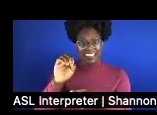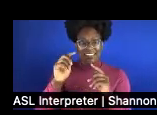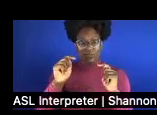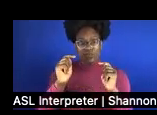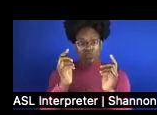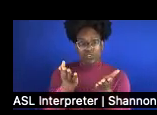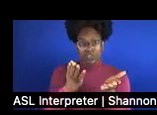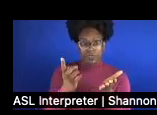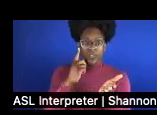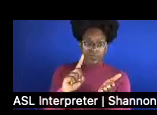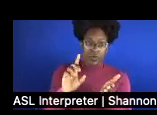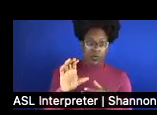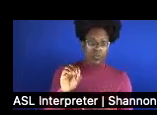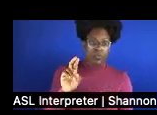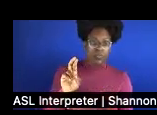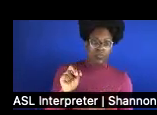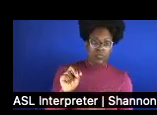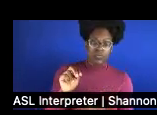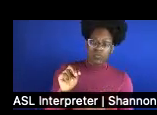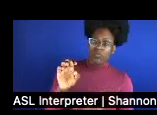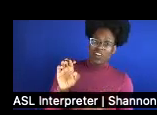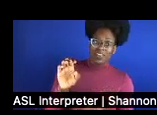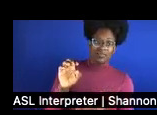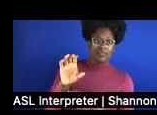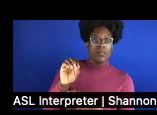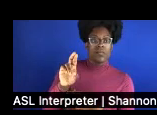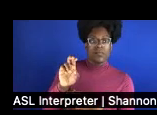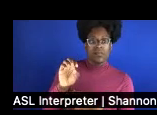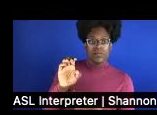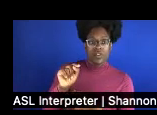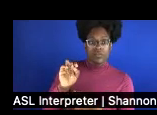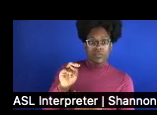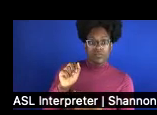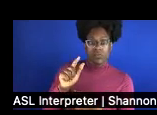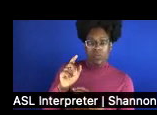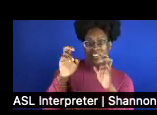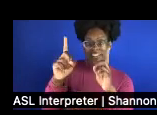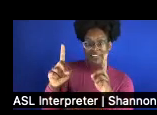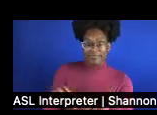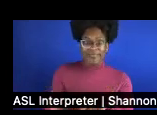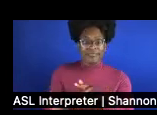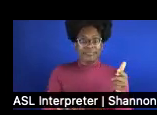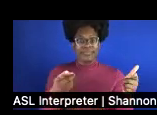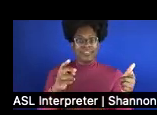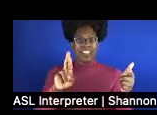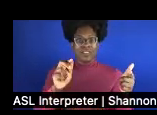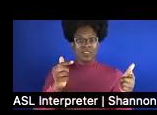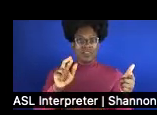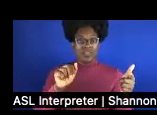Hi, everybody. I'm Maura Grady. And, as was already said, I currently direct the first